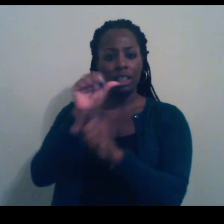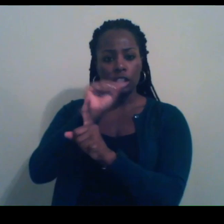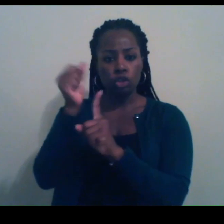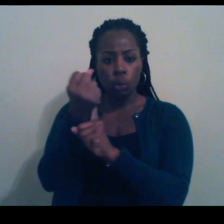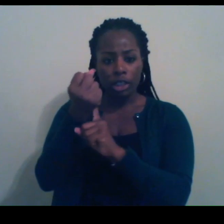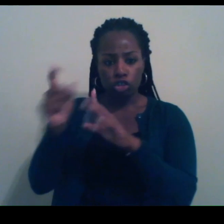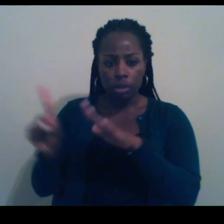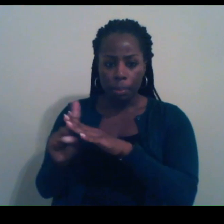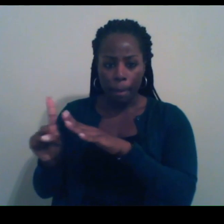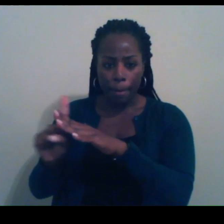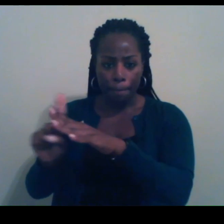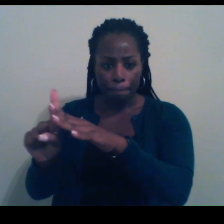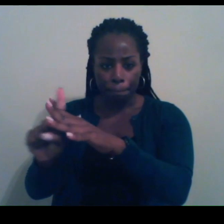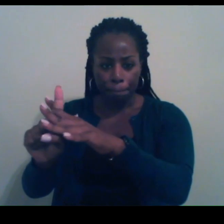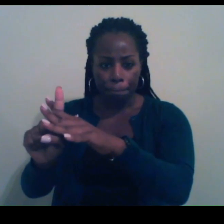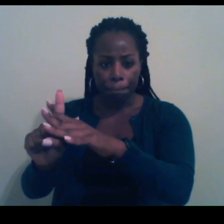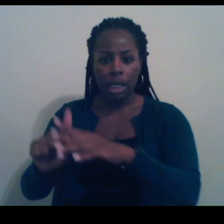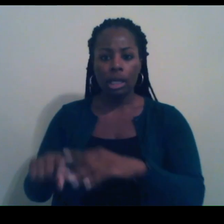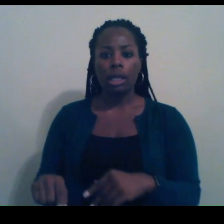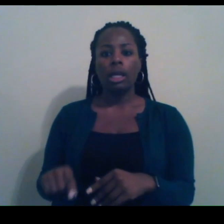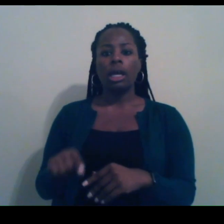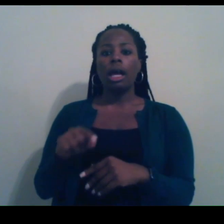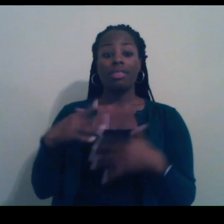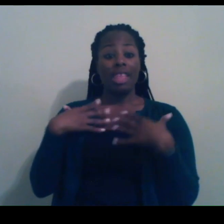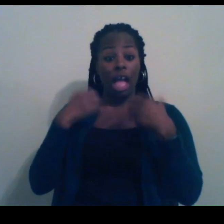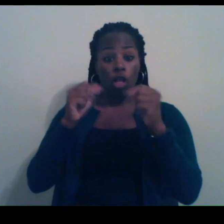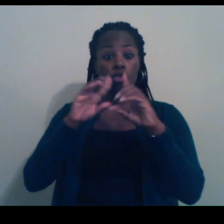community cases which the health department's are aggressively evaluating